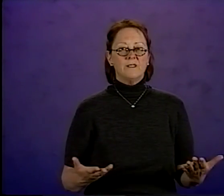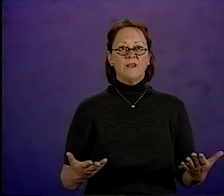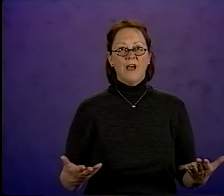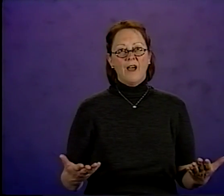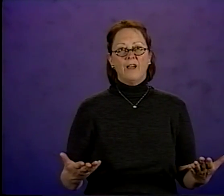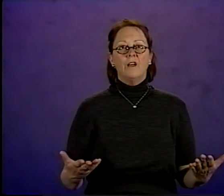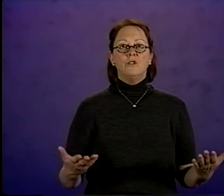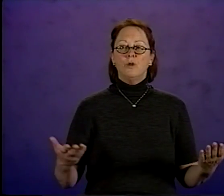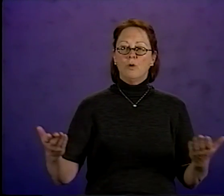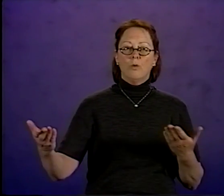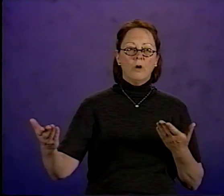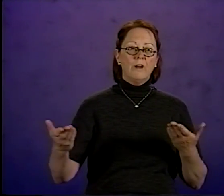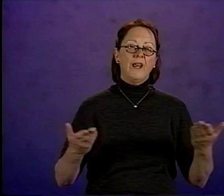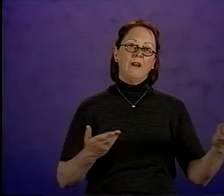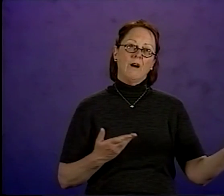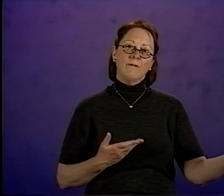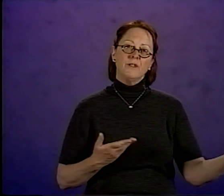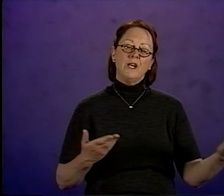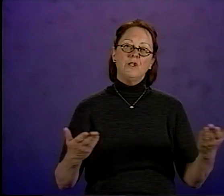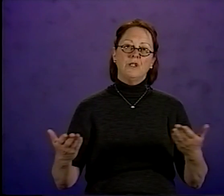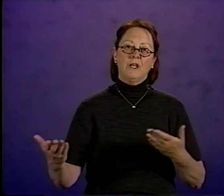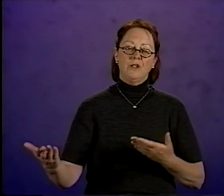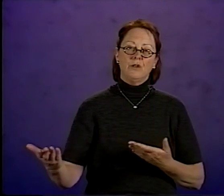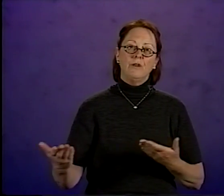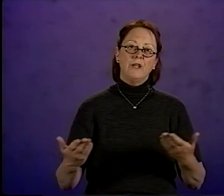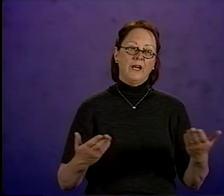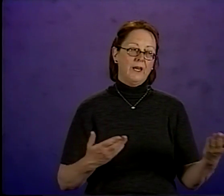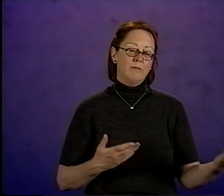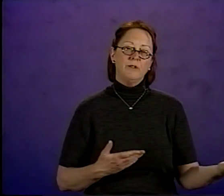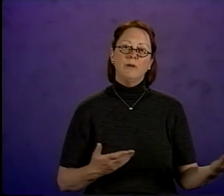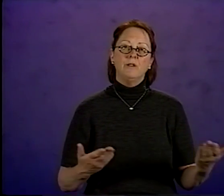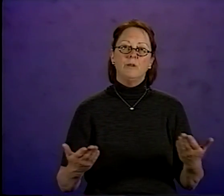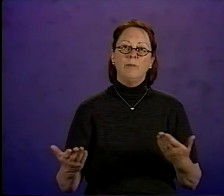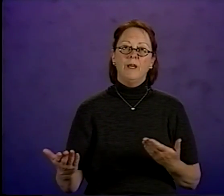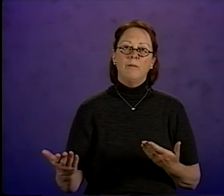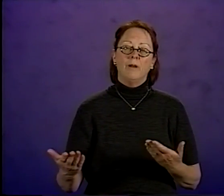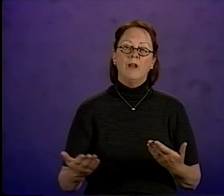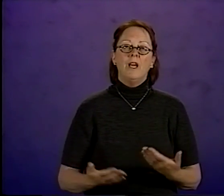is like to coordinate conversations and turn-taking between two people.